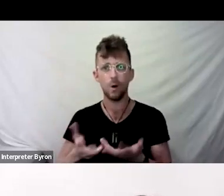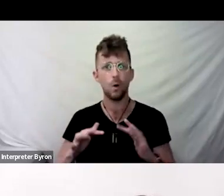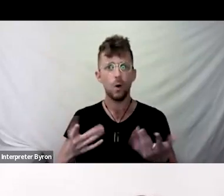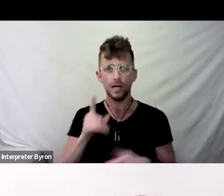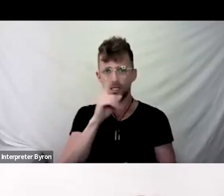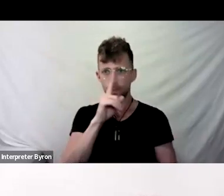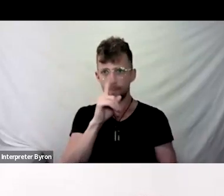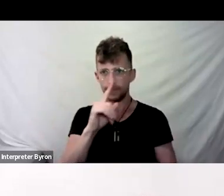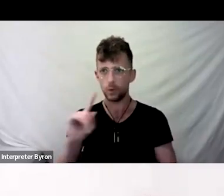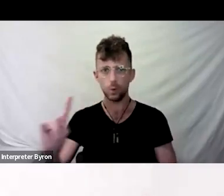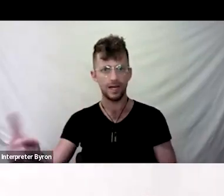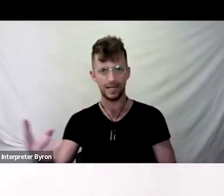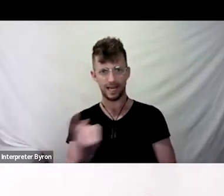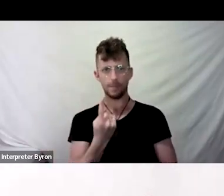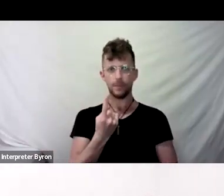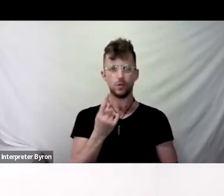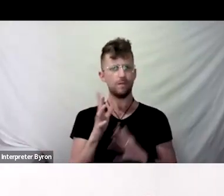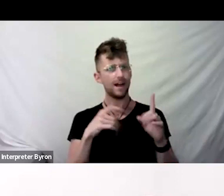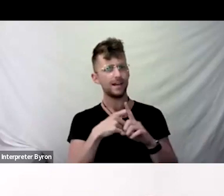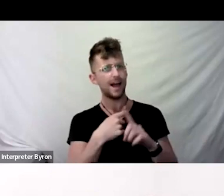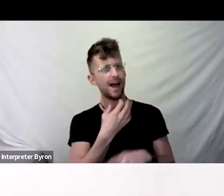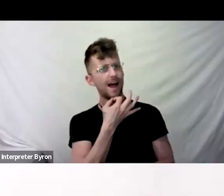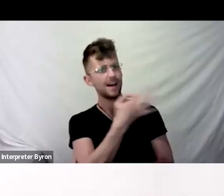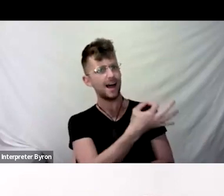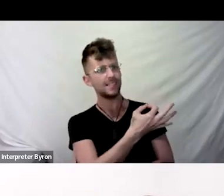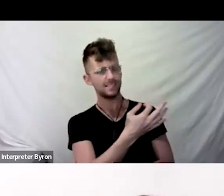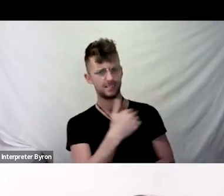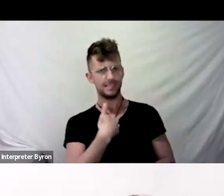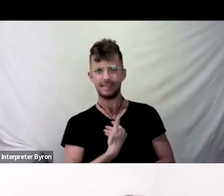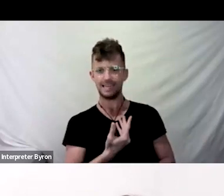for support that they have delivered at no cost.